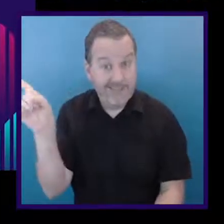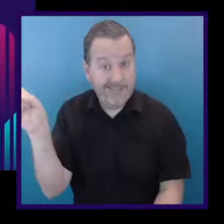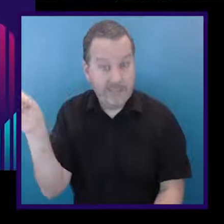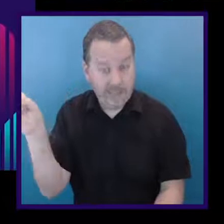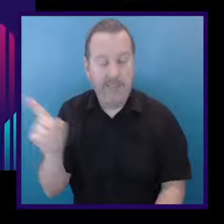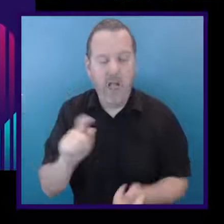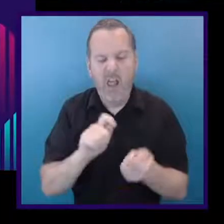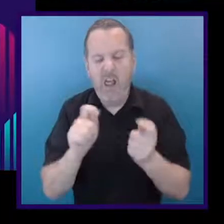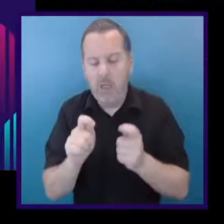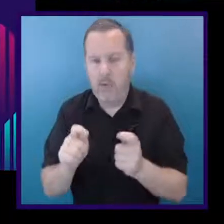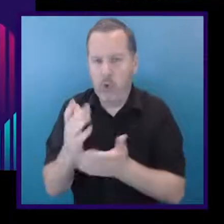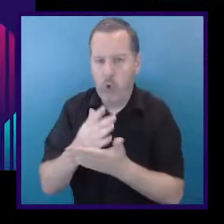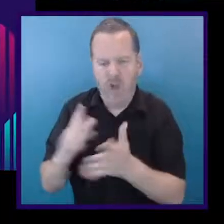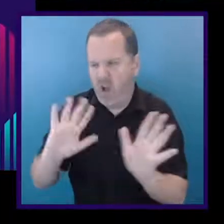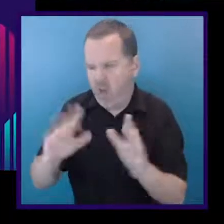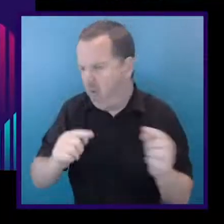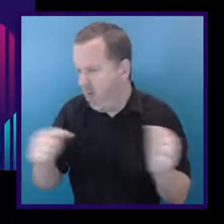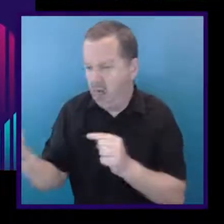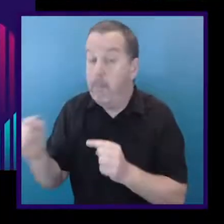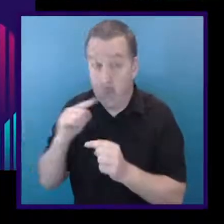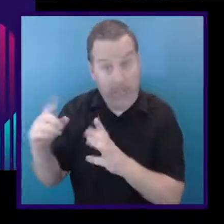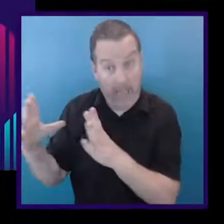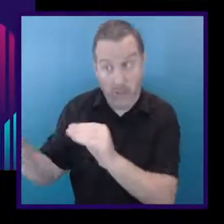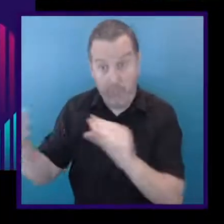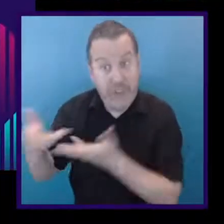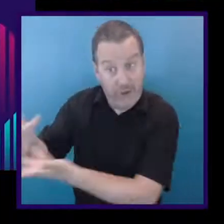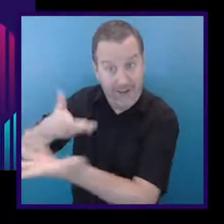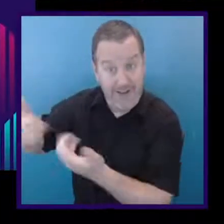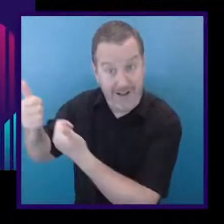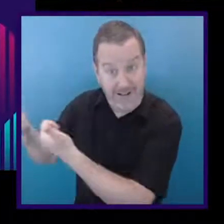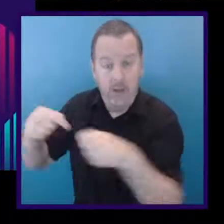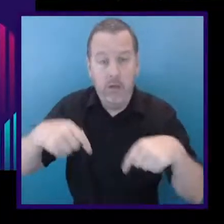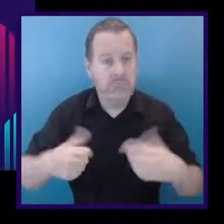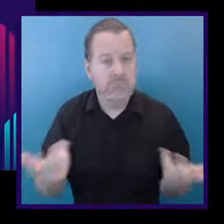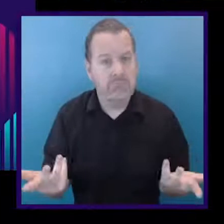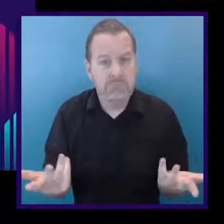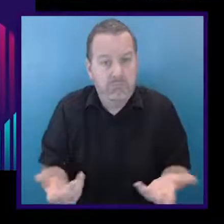If we continue to keep doing what we have been doing for the past 40 years then nothing's going to change.